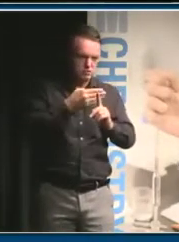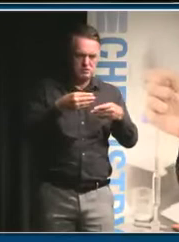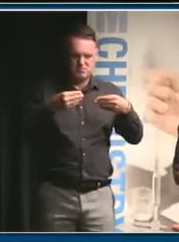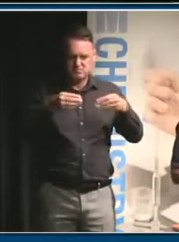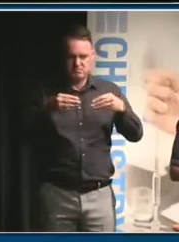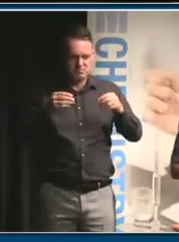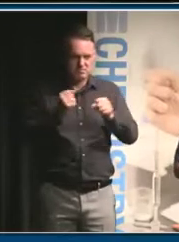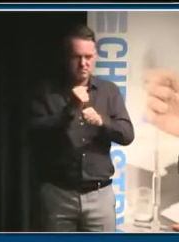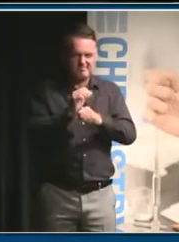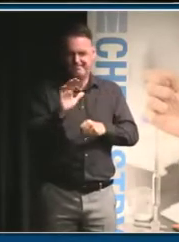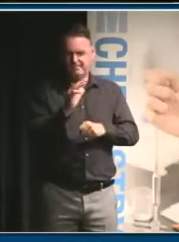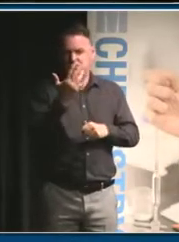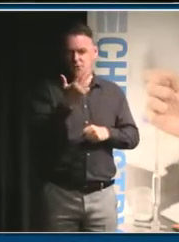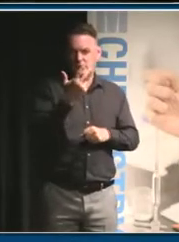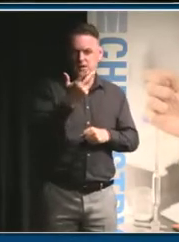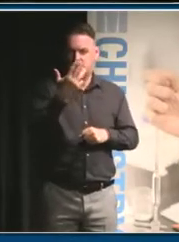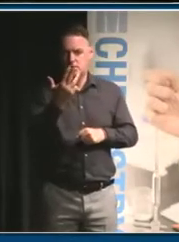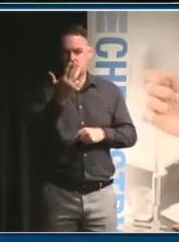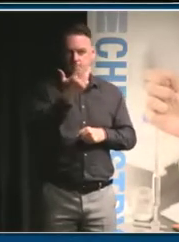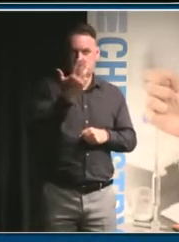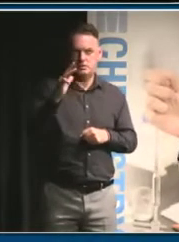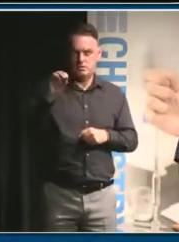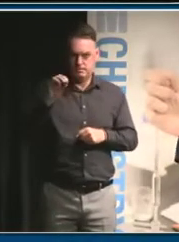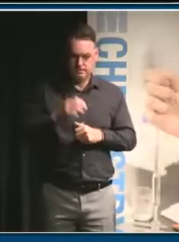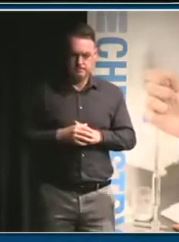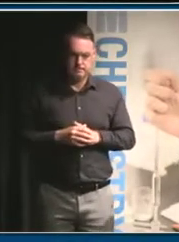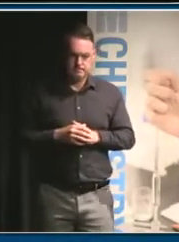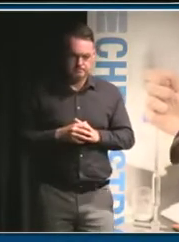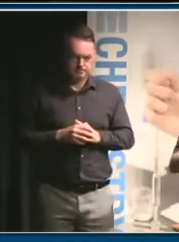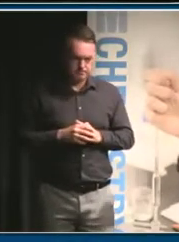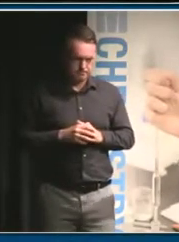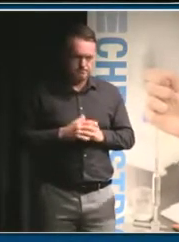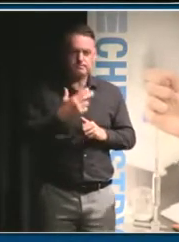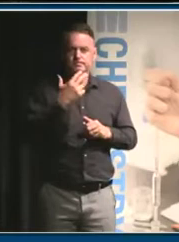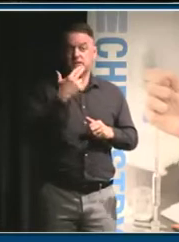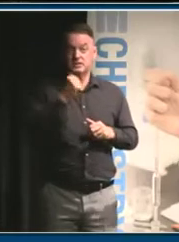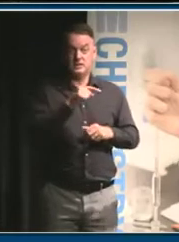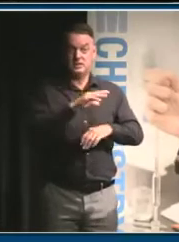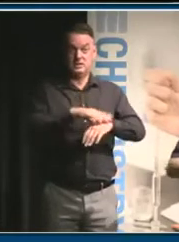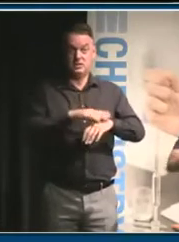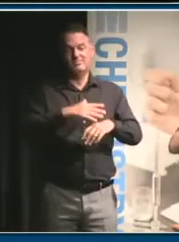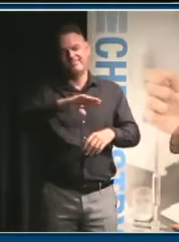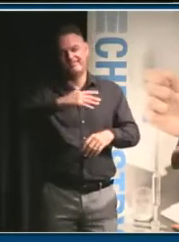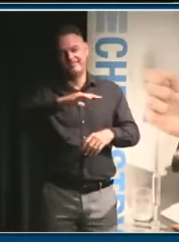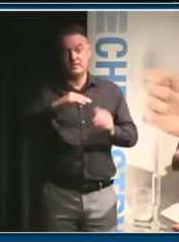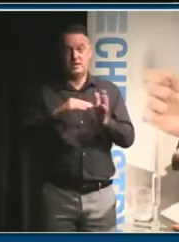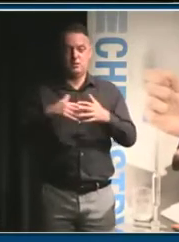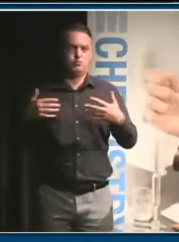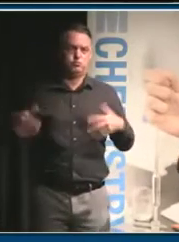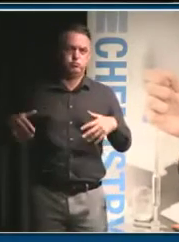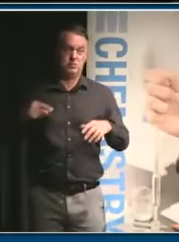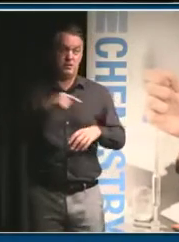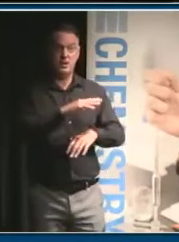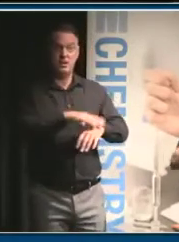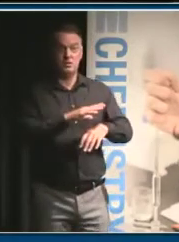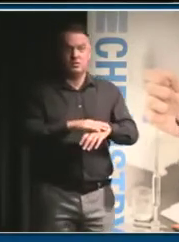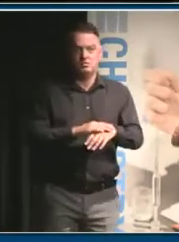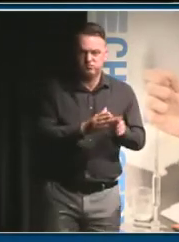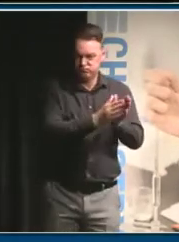is like 1989, 1990. Electronics didn't exist the way they do now, it was a big box of files that we